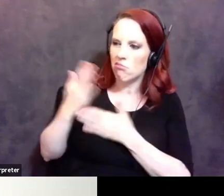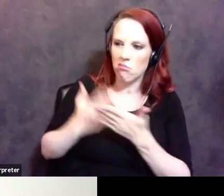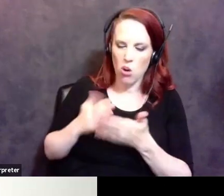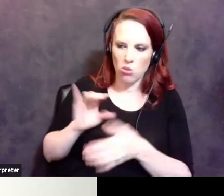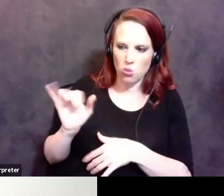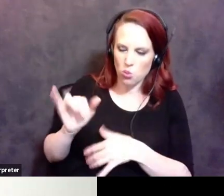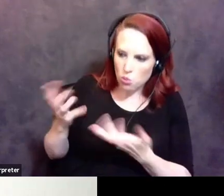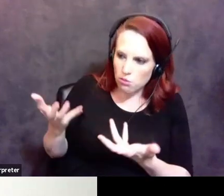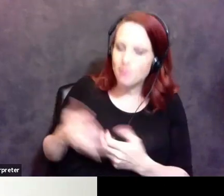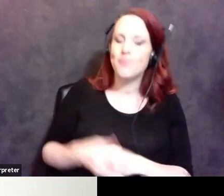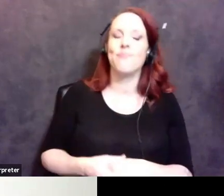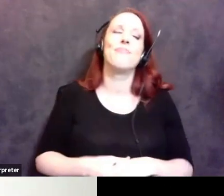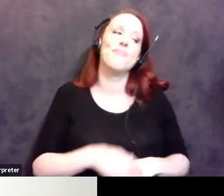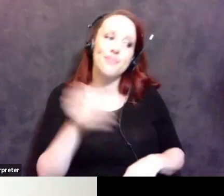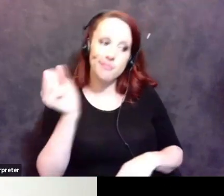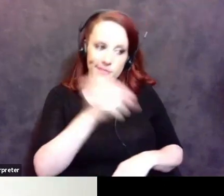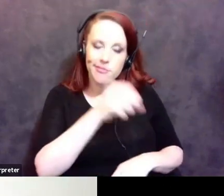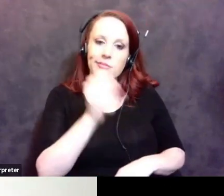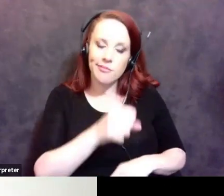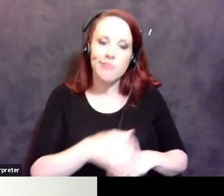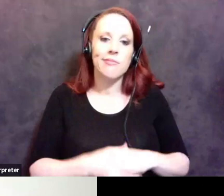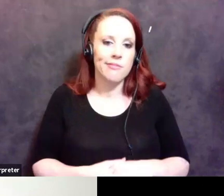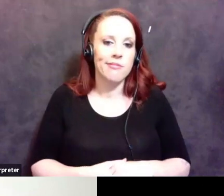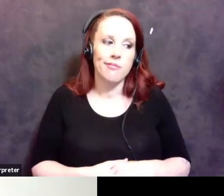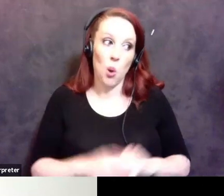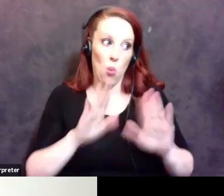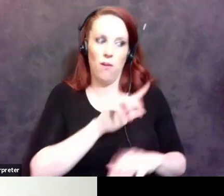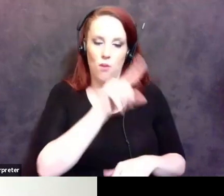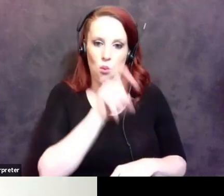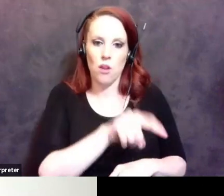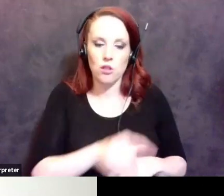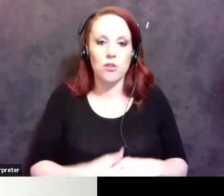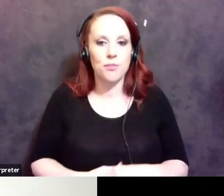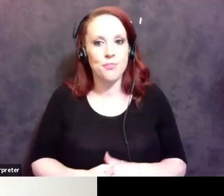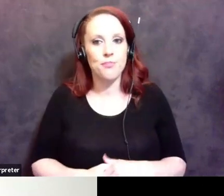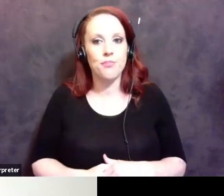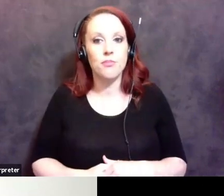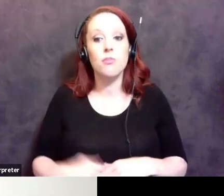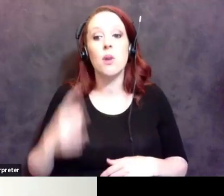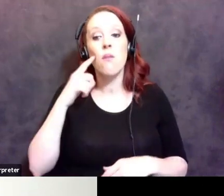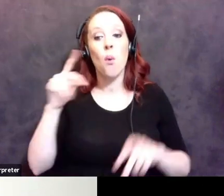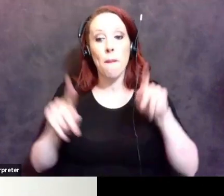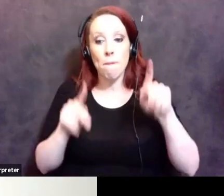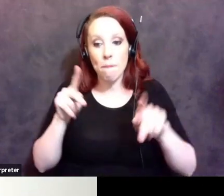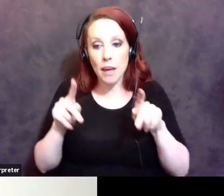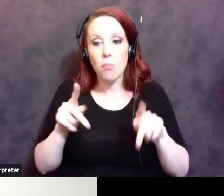Yeah, I think that's a great question. For people who do want to help shed light